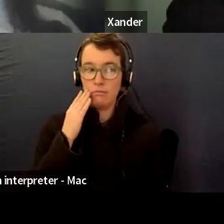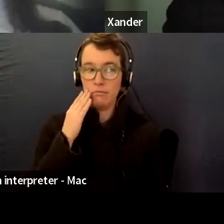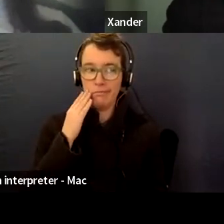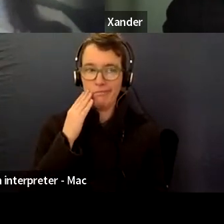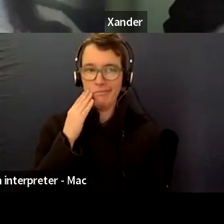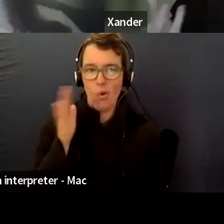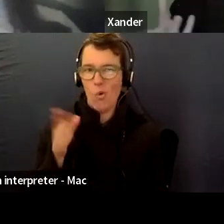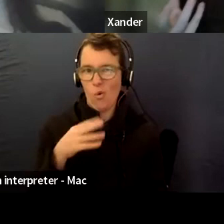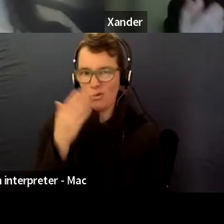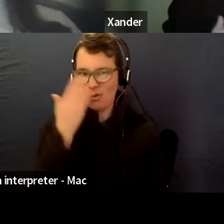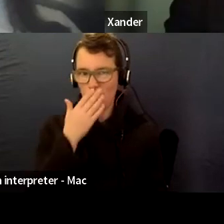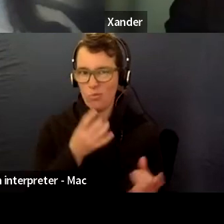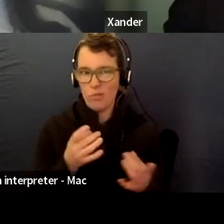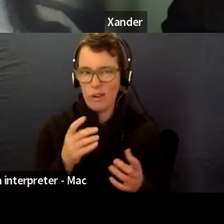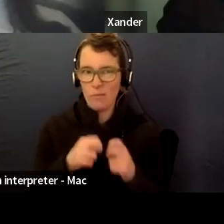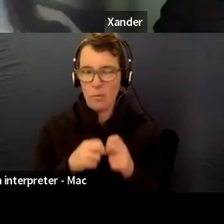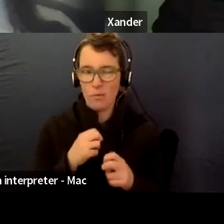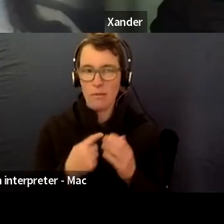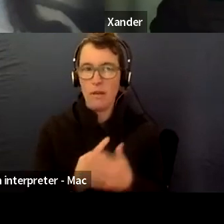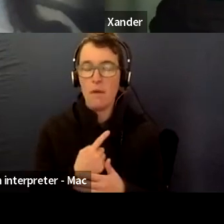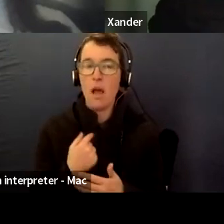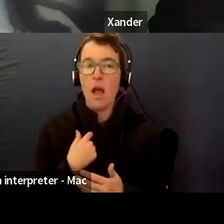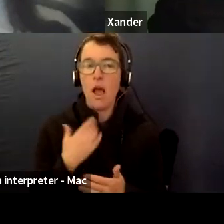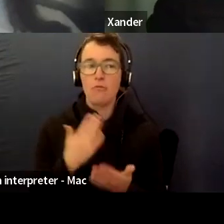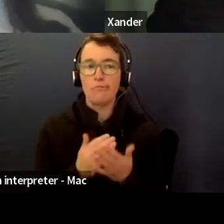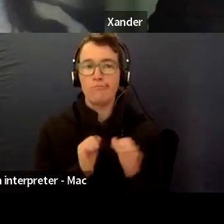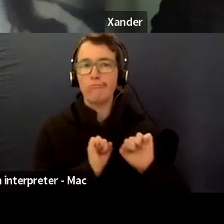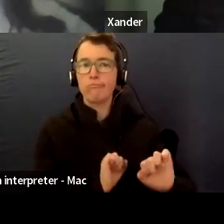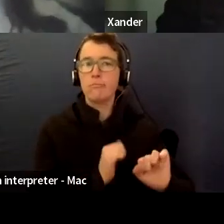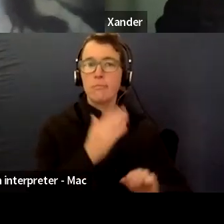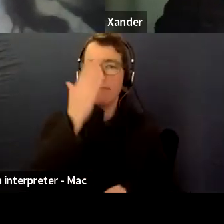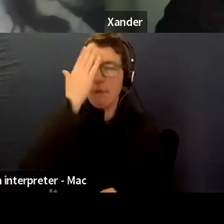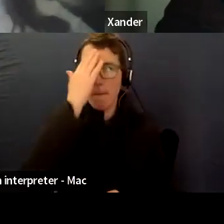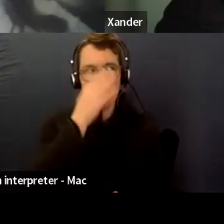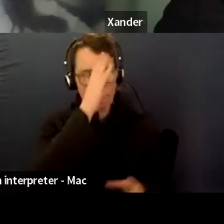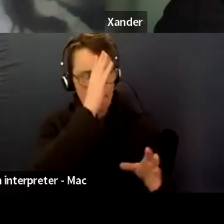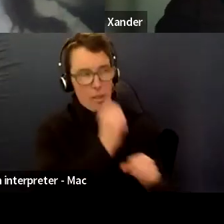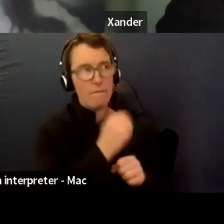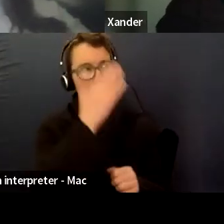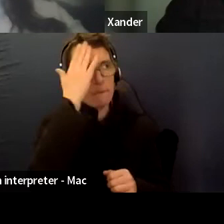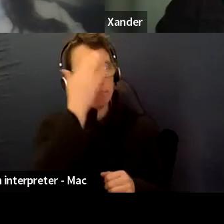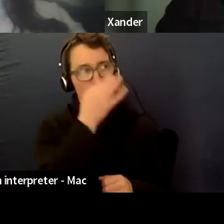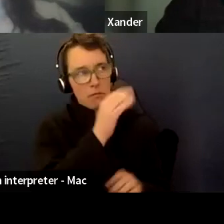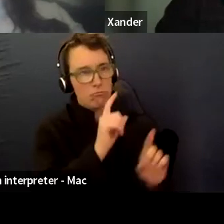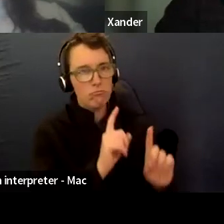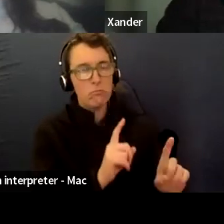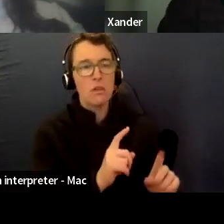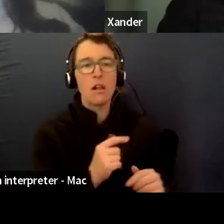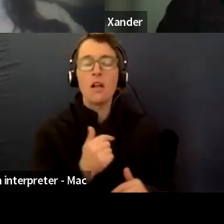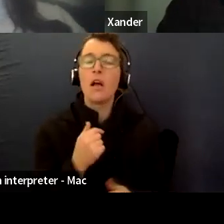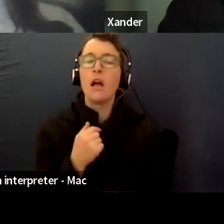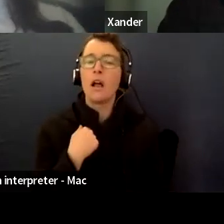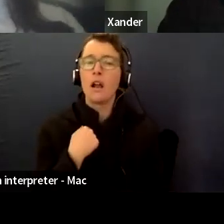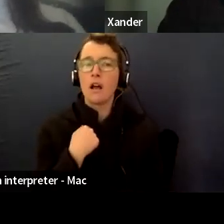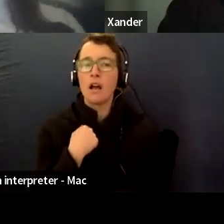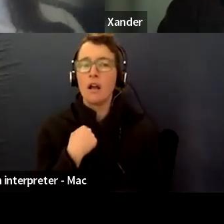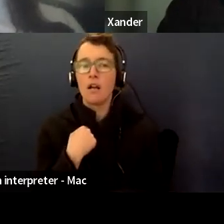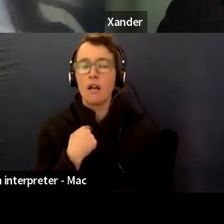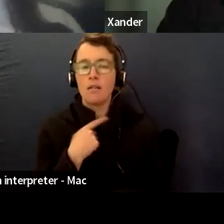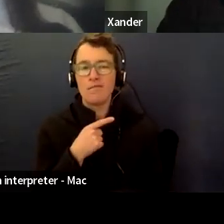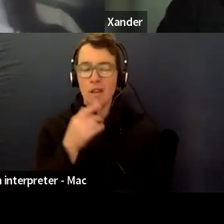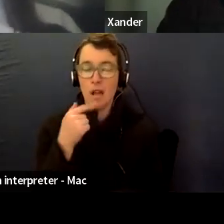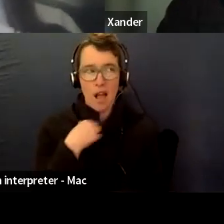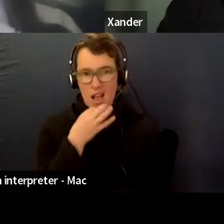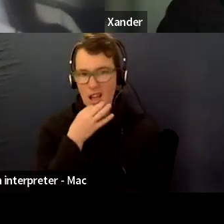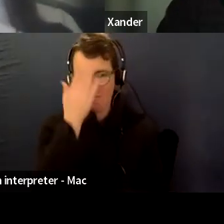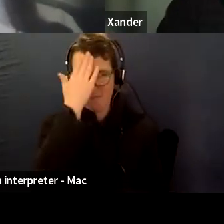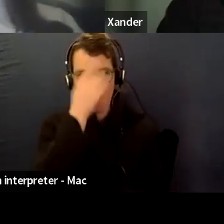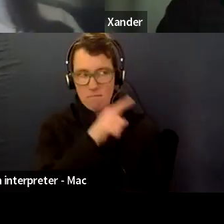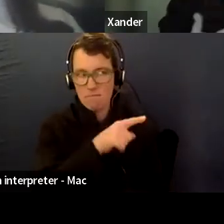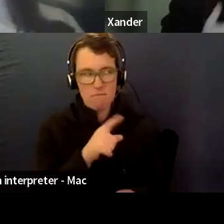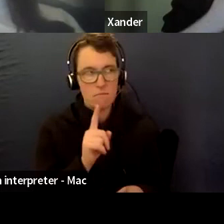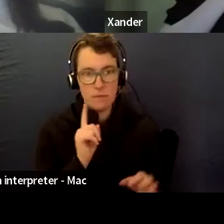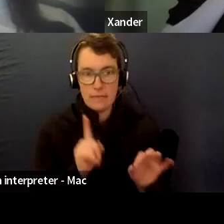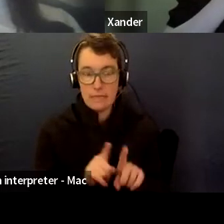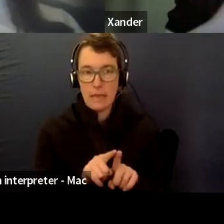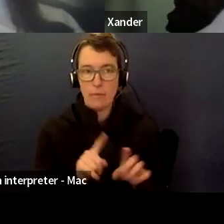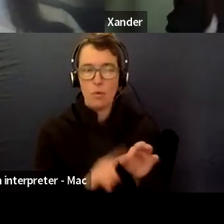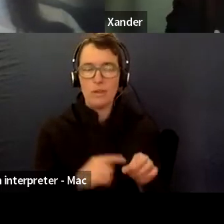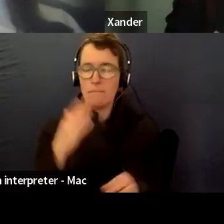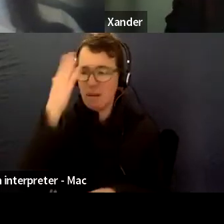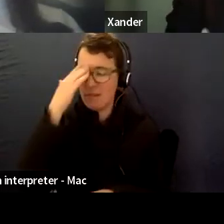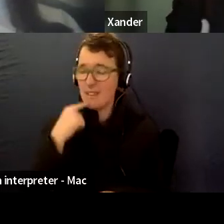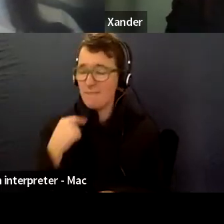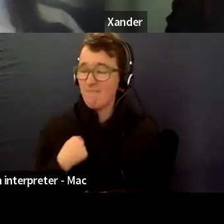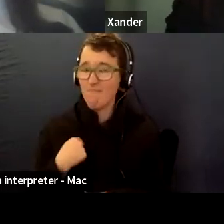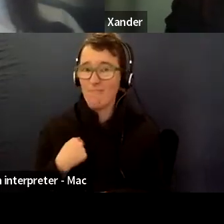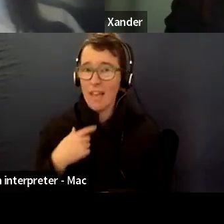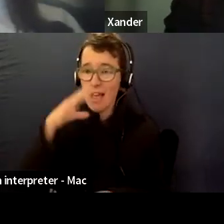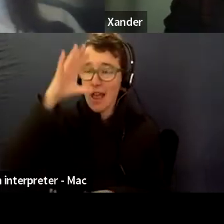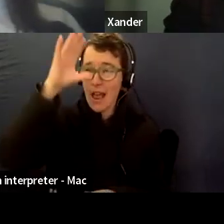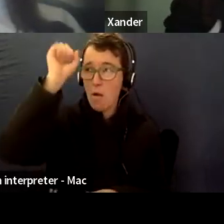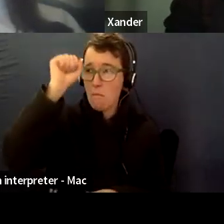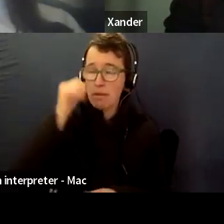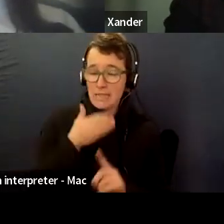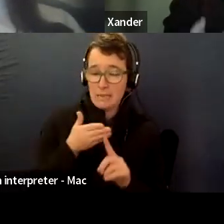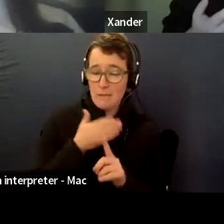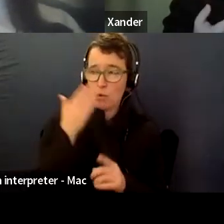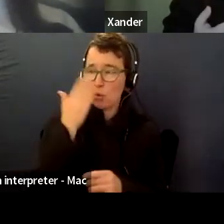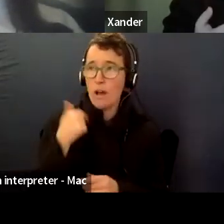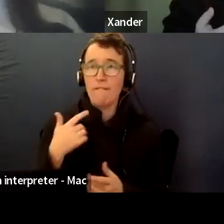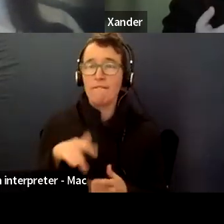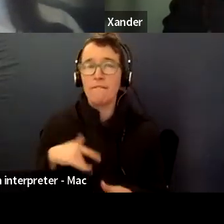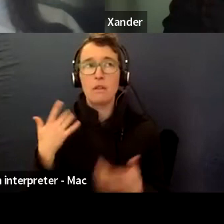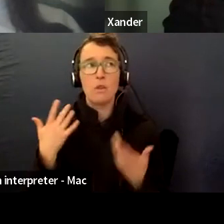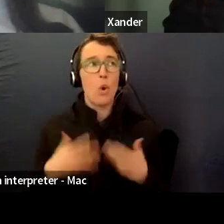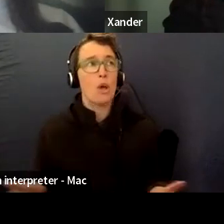Um, I kind of took my mom's perspective and asked her about it. And she, she kind of just said she wished that she didn't feel so last trying to find information and second guessing.